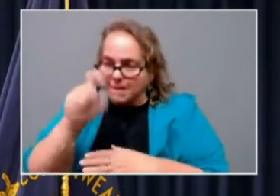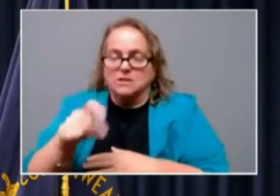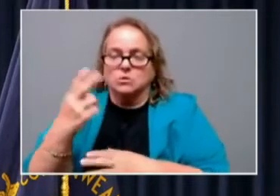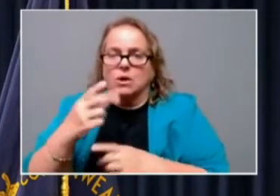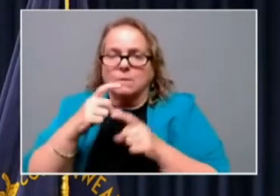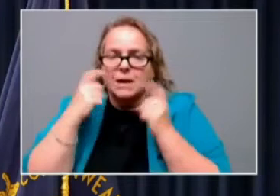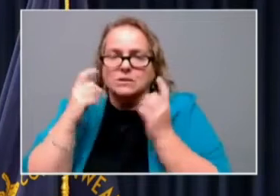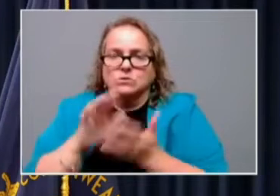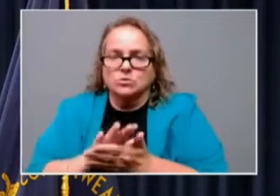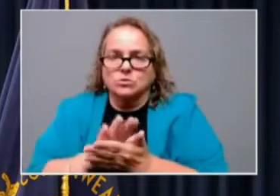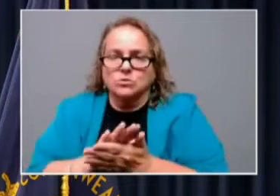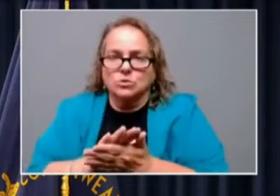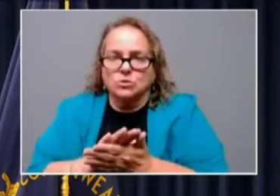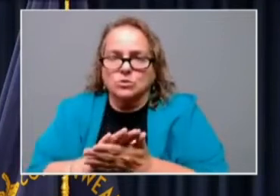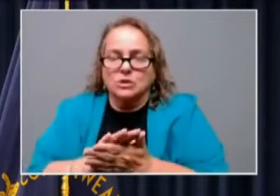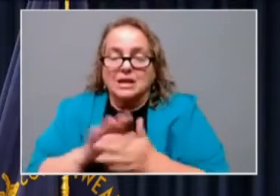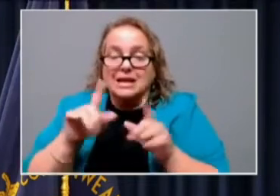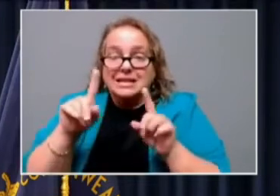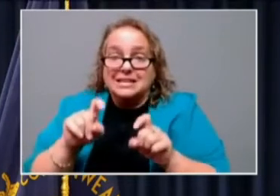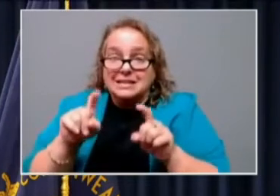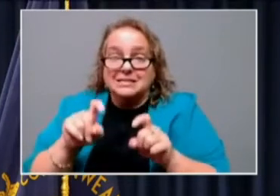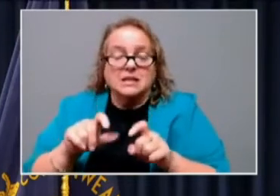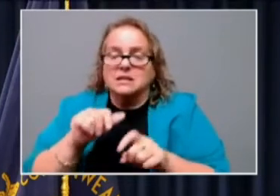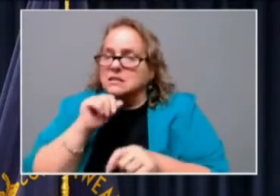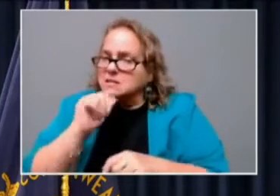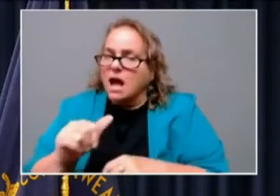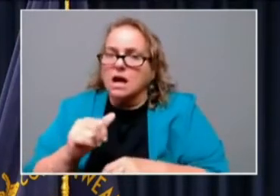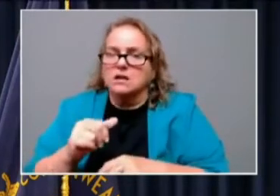not work without wearing those masks indoors. If you have everyone getting